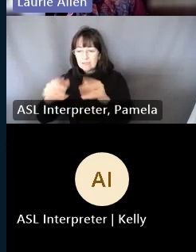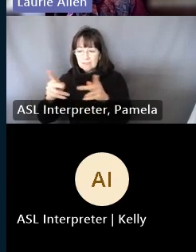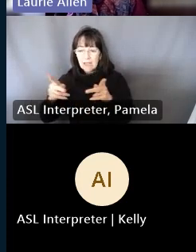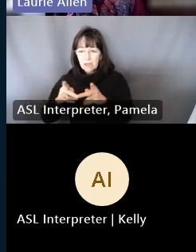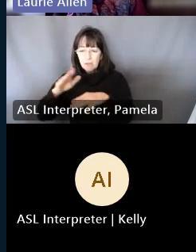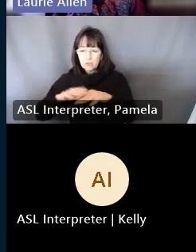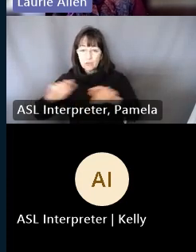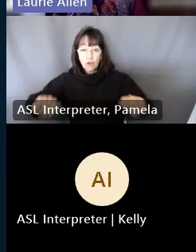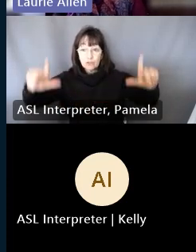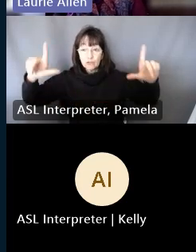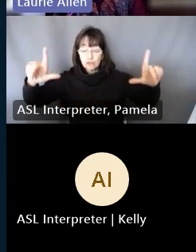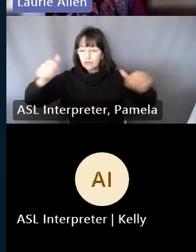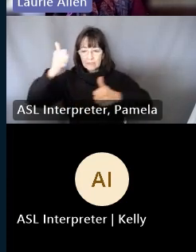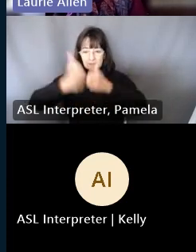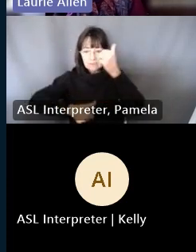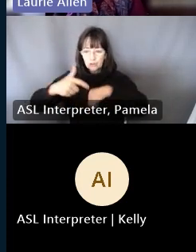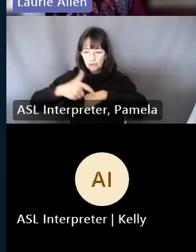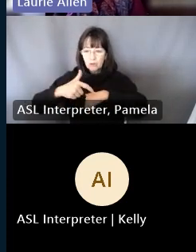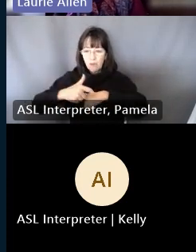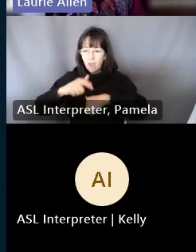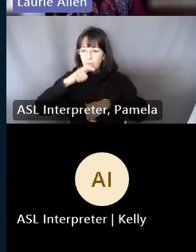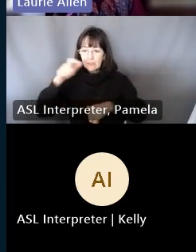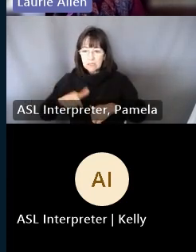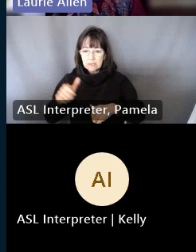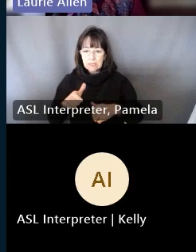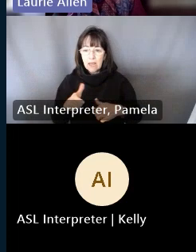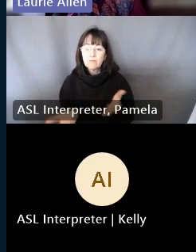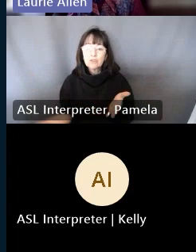So he doesn't have to go through that exercise of finding her and pinning her.